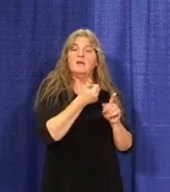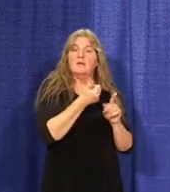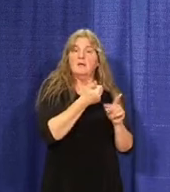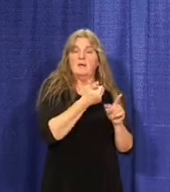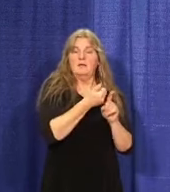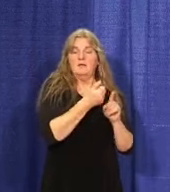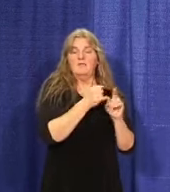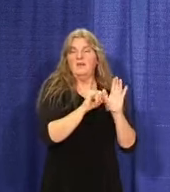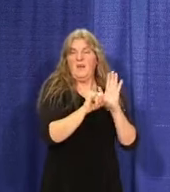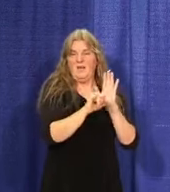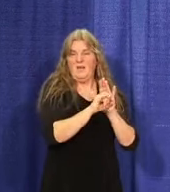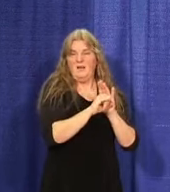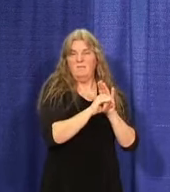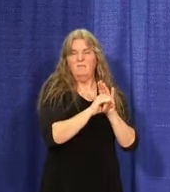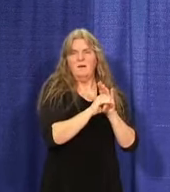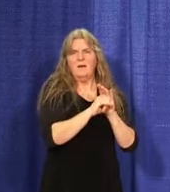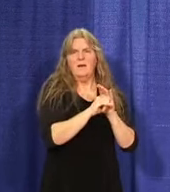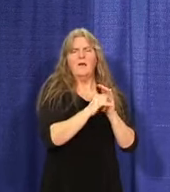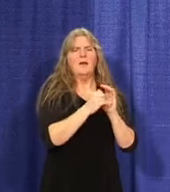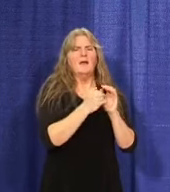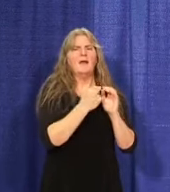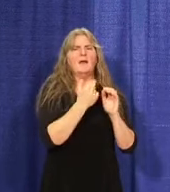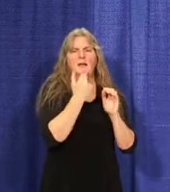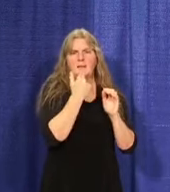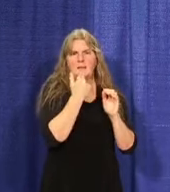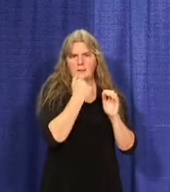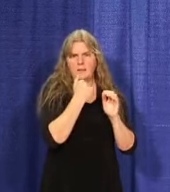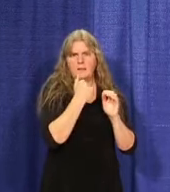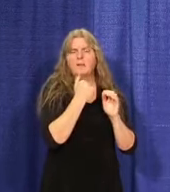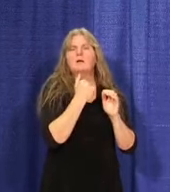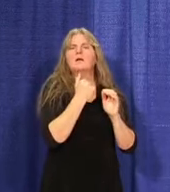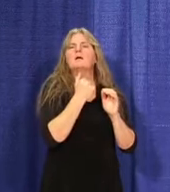the number of cycle times you have to go through to amplify